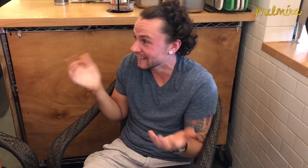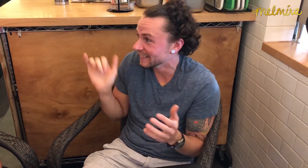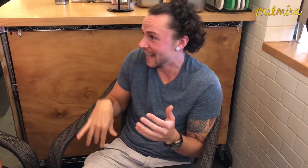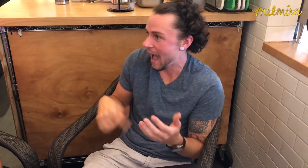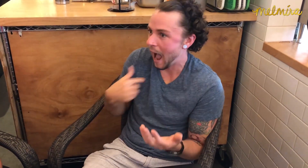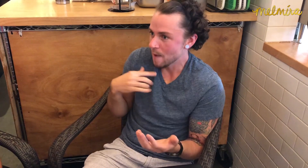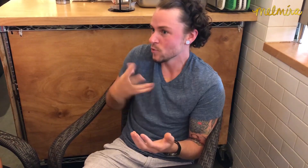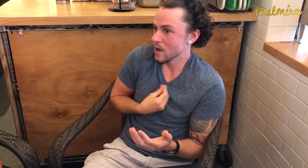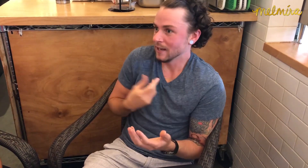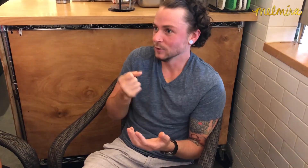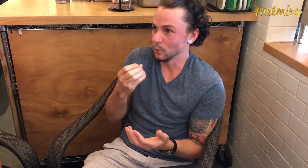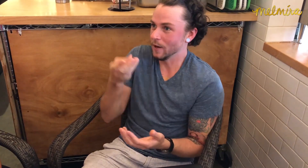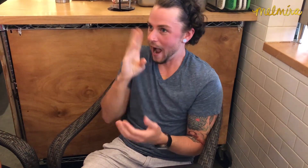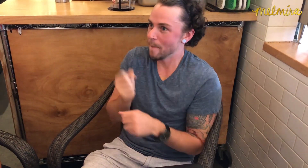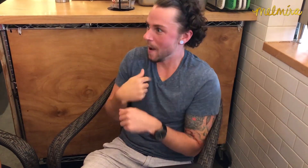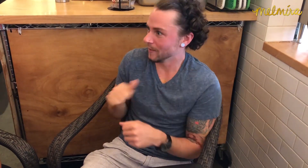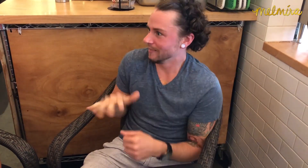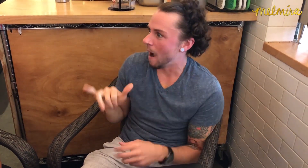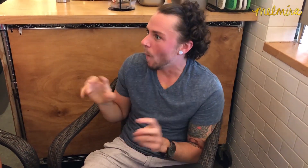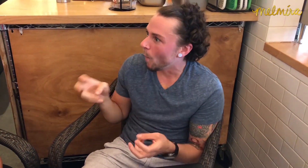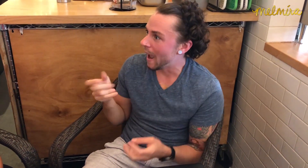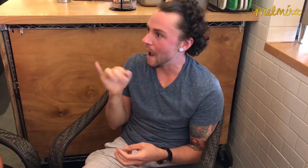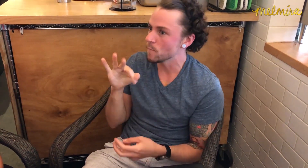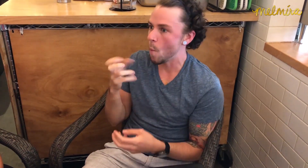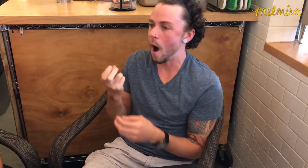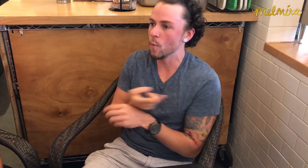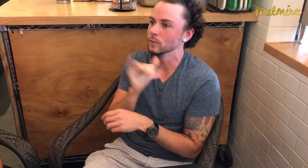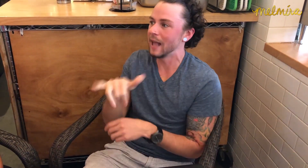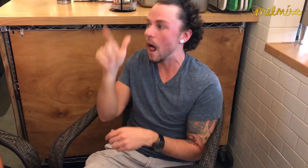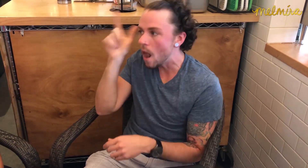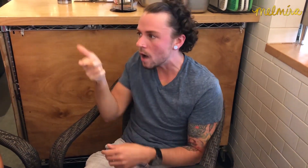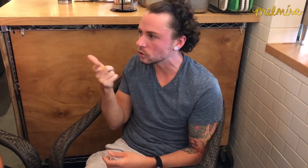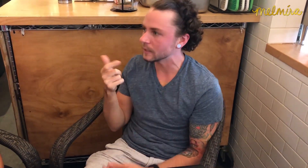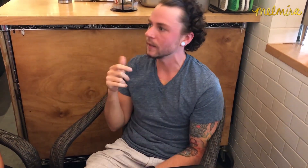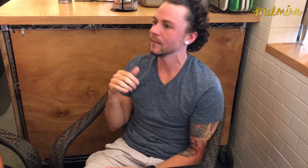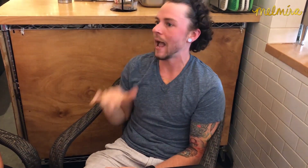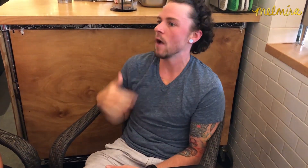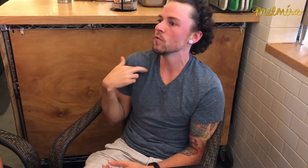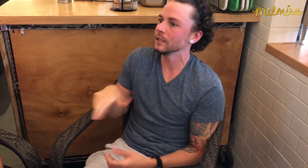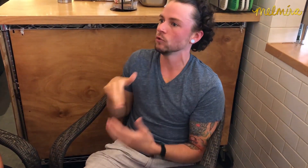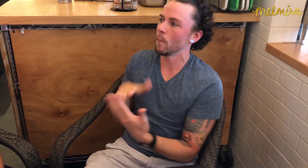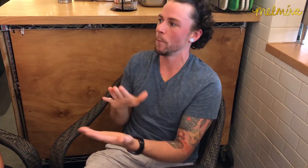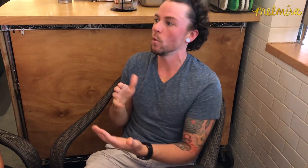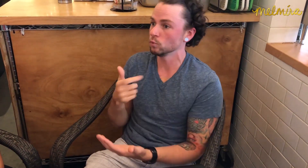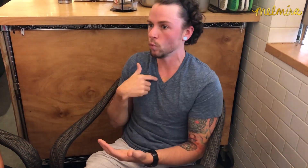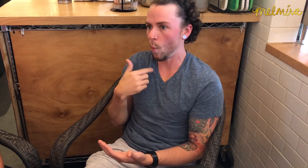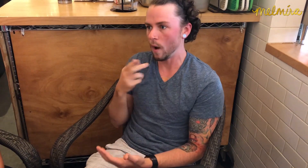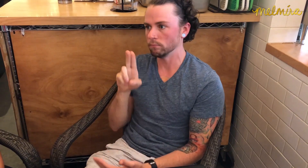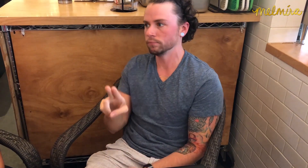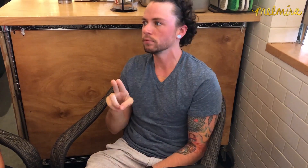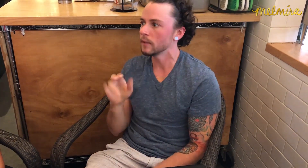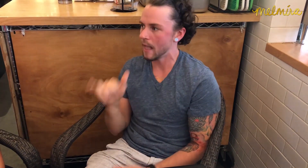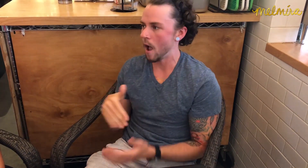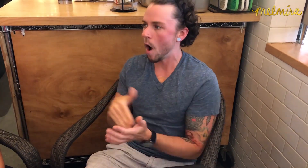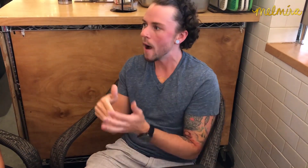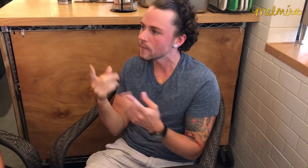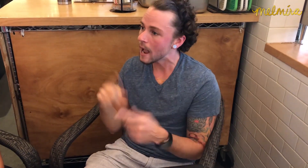Really, I'm trans and God made me that way. If you want to use that logic or whatever religious approach.